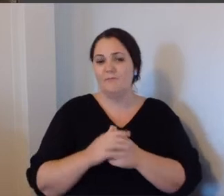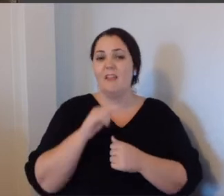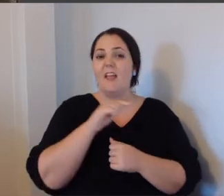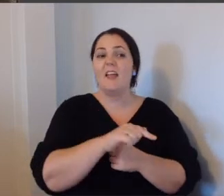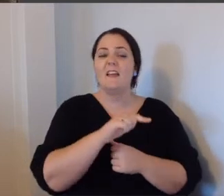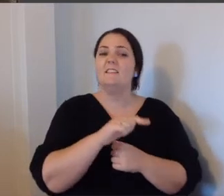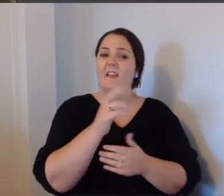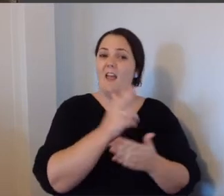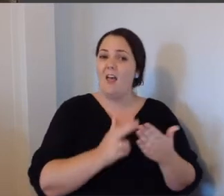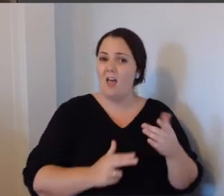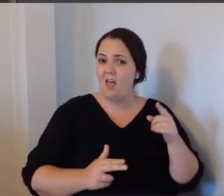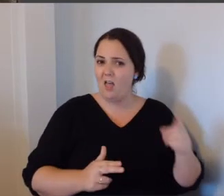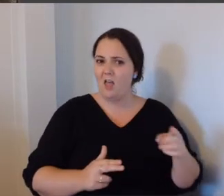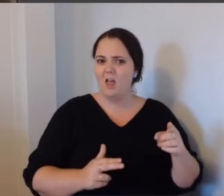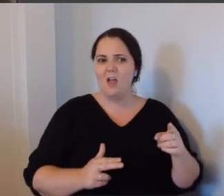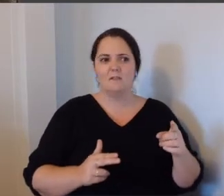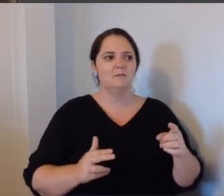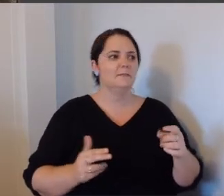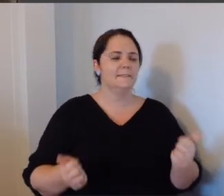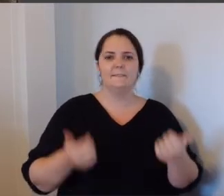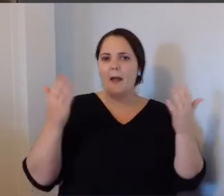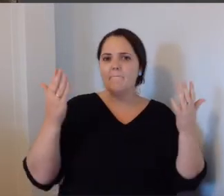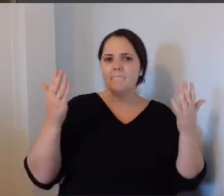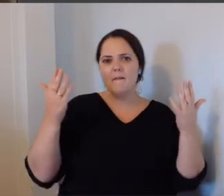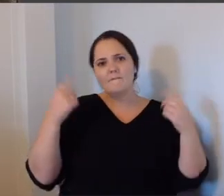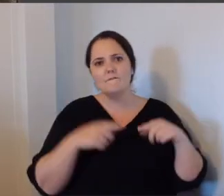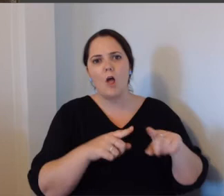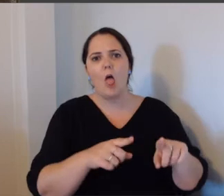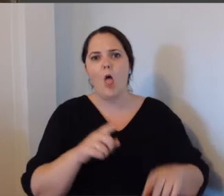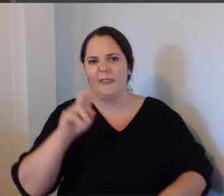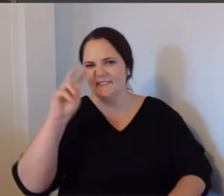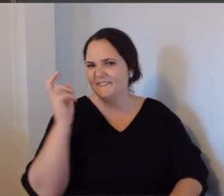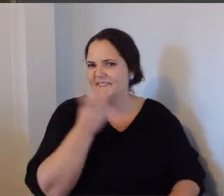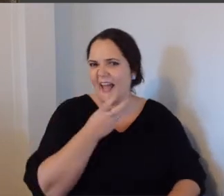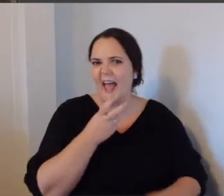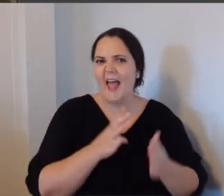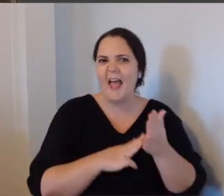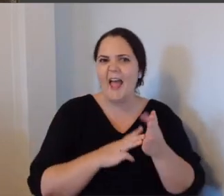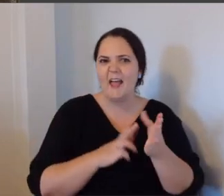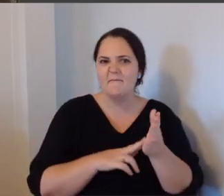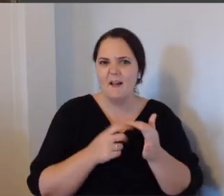to the dark manner and to the expression of his turbulent and contentious nature and I’m